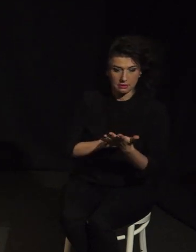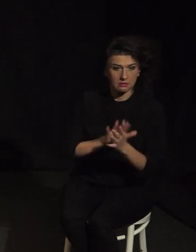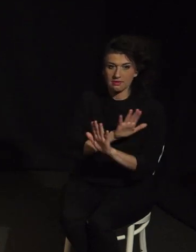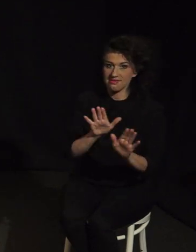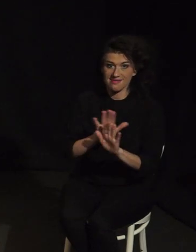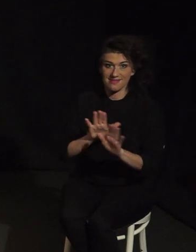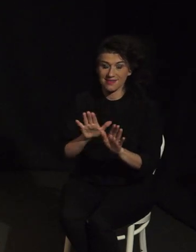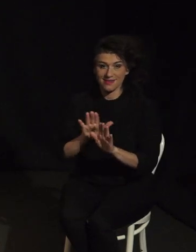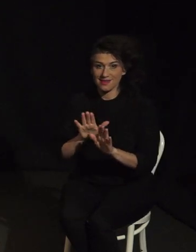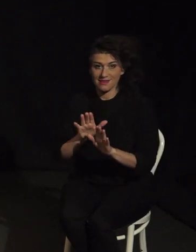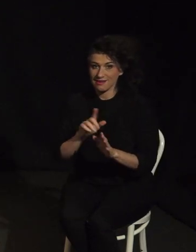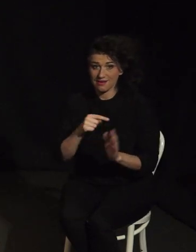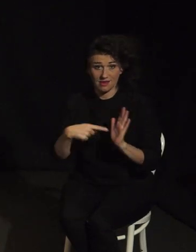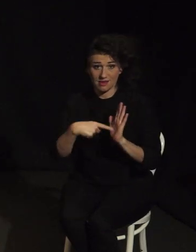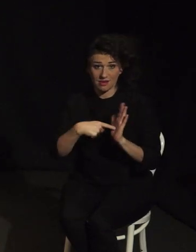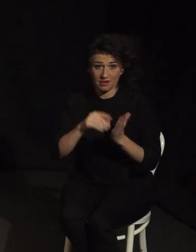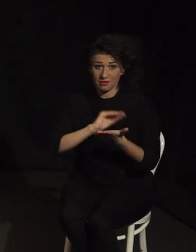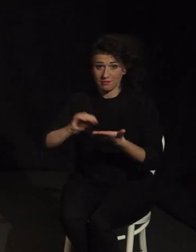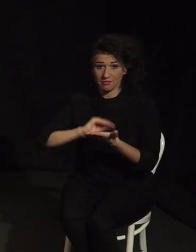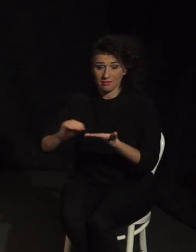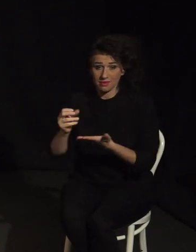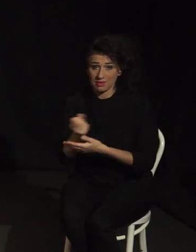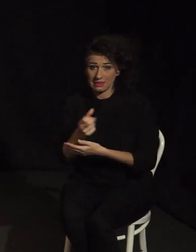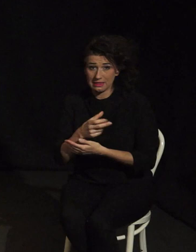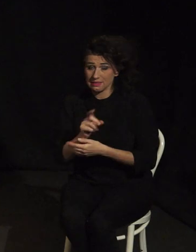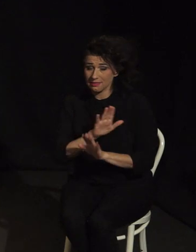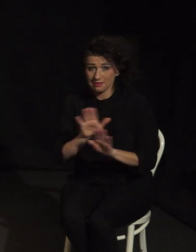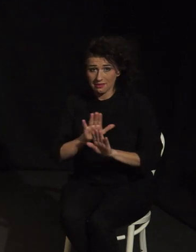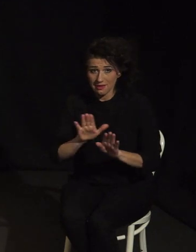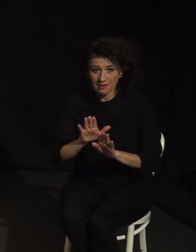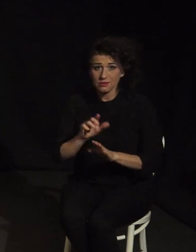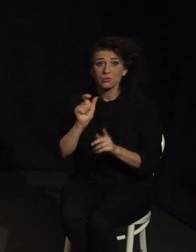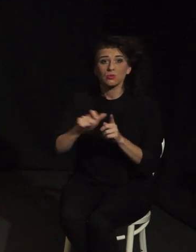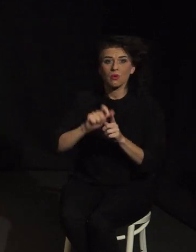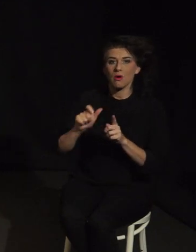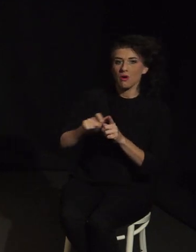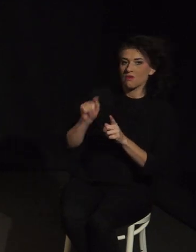but in words and in a theatre presented by Irena Jun, in a sense.